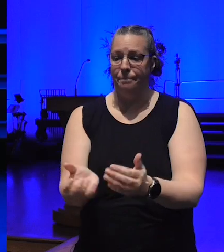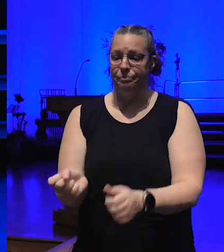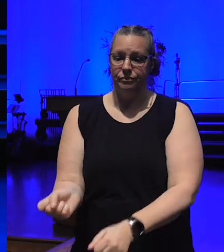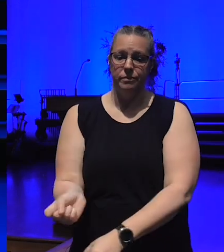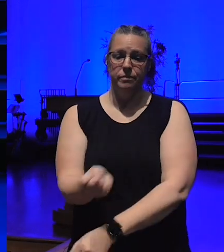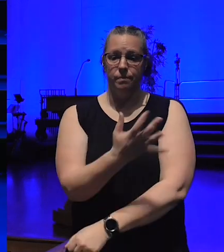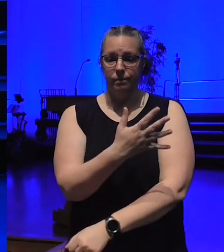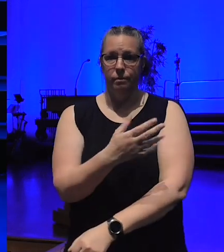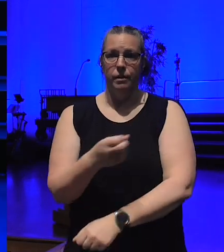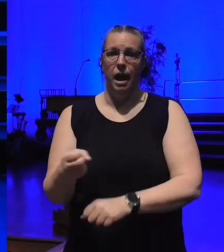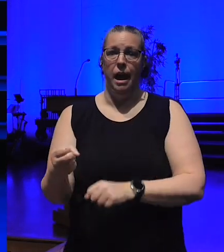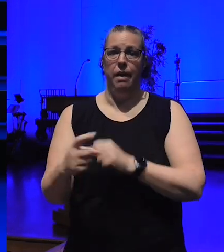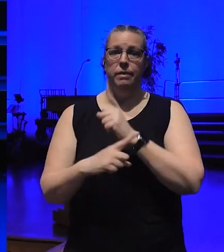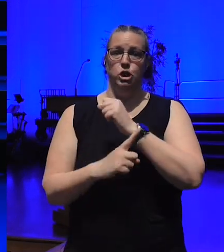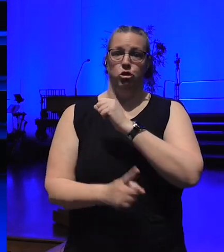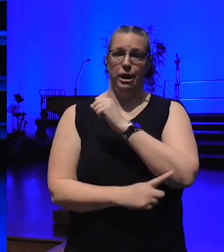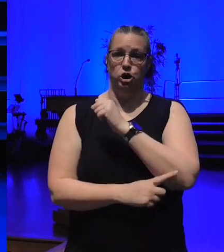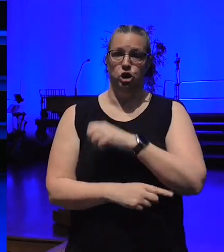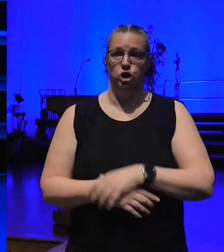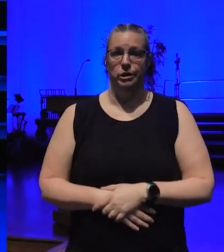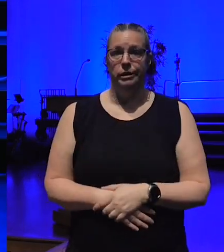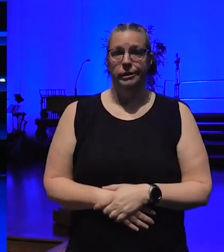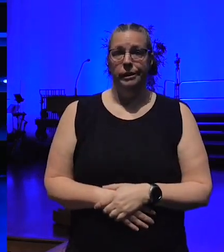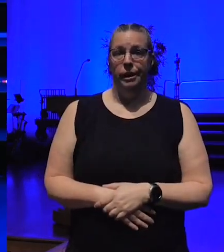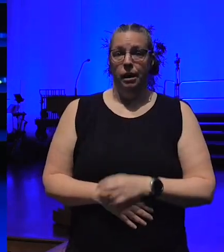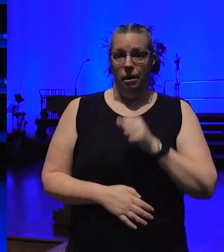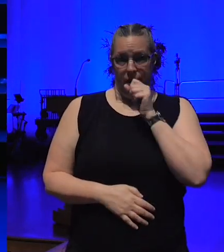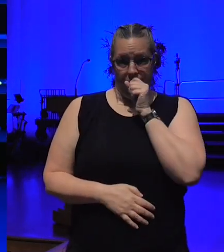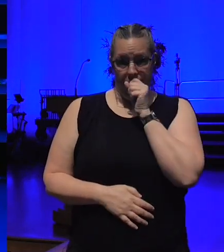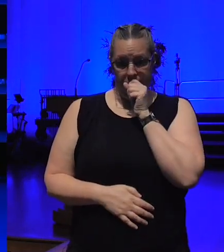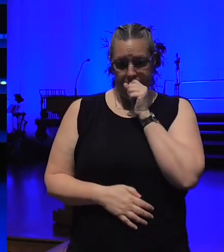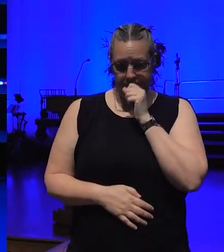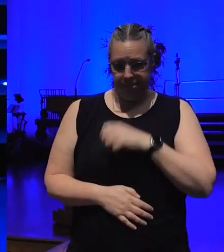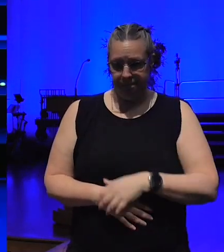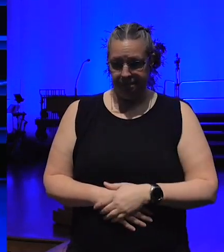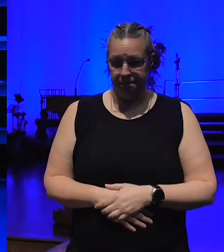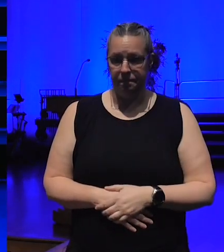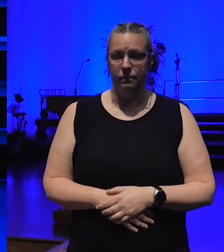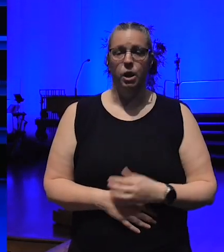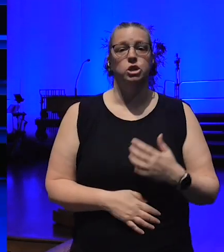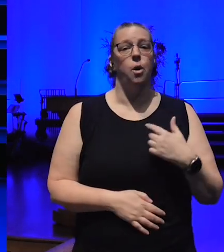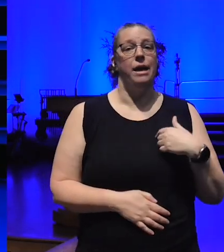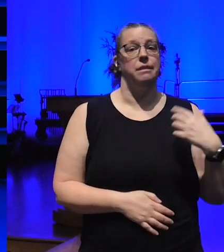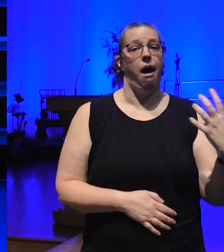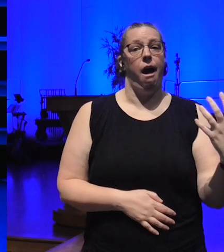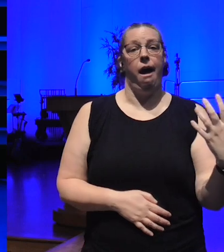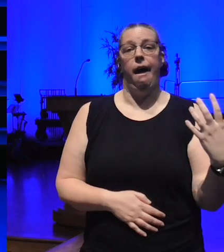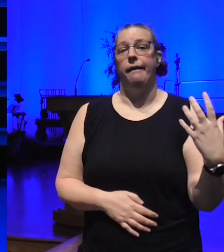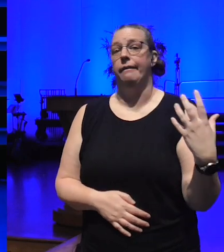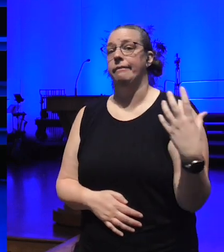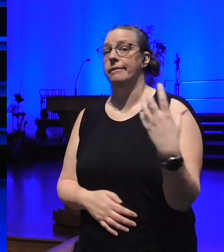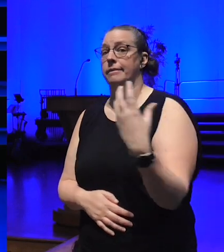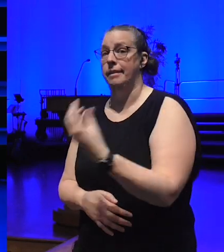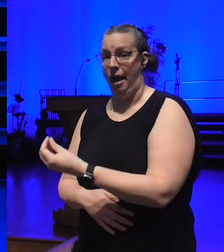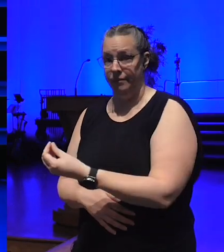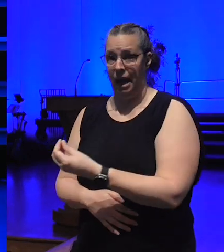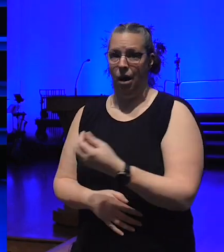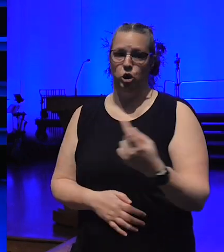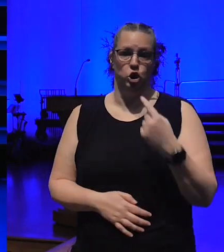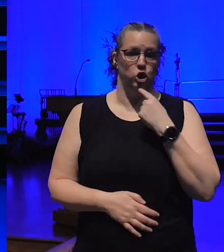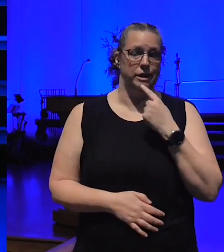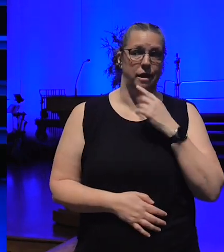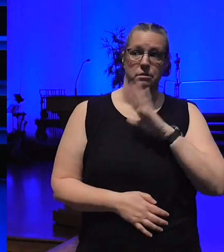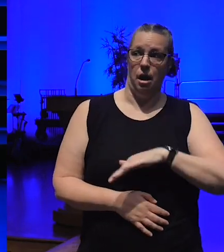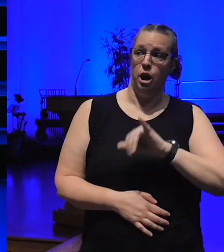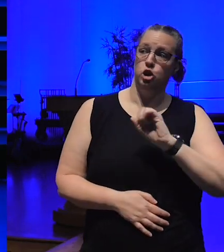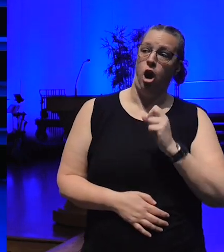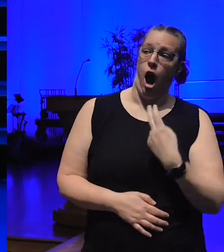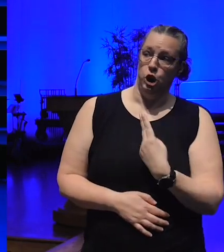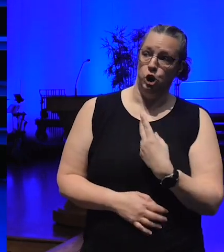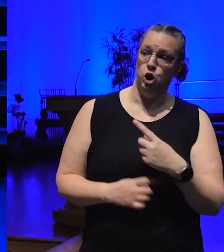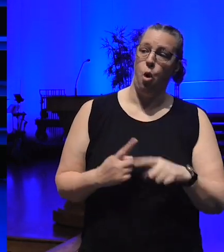dumpster as I'm uh walking out on the porch she says to me Josh when it's night time